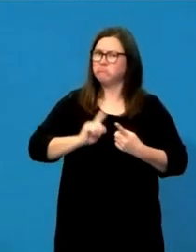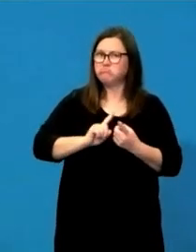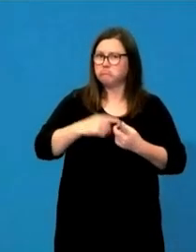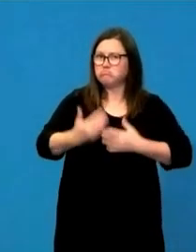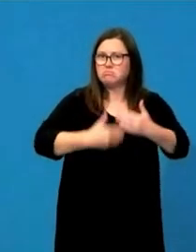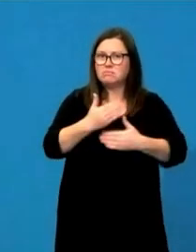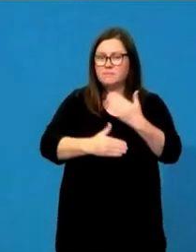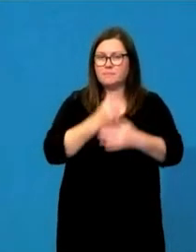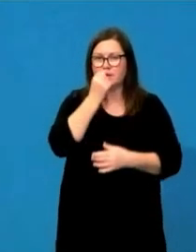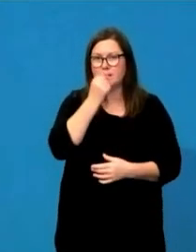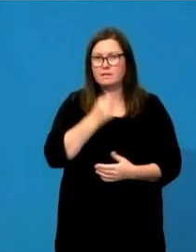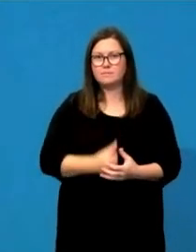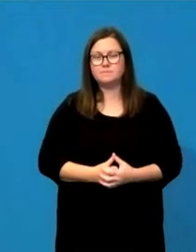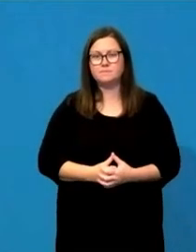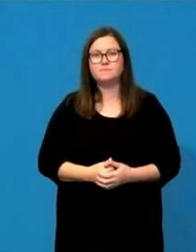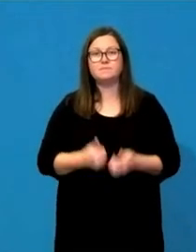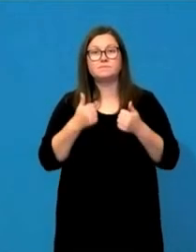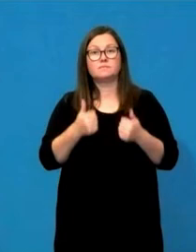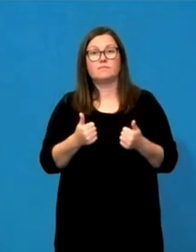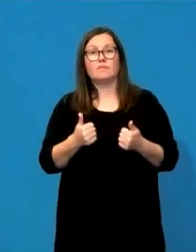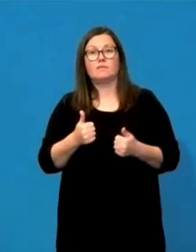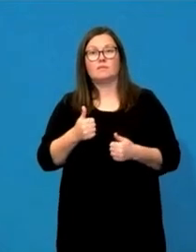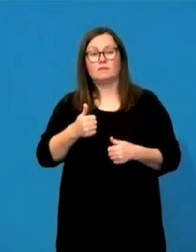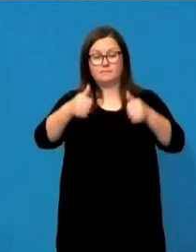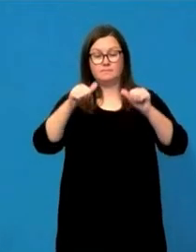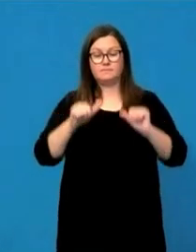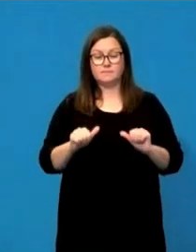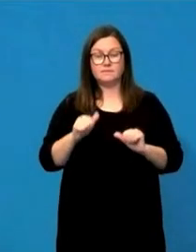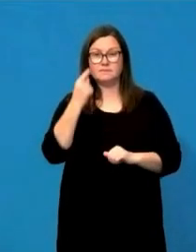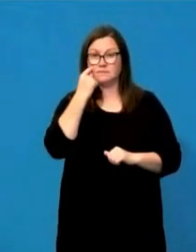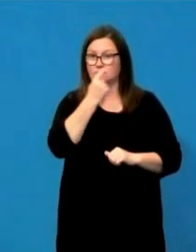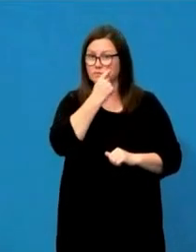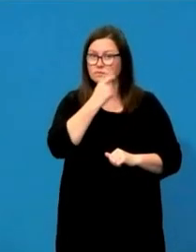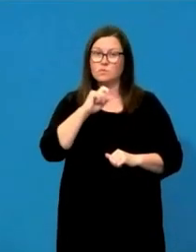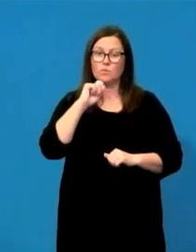Commissioner, we will next hear from Marninwarntikura Women's Resource Centre, and